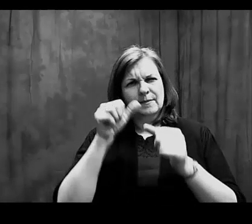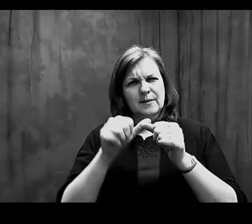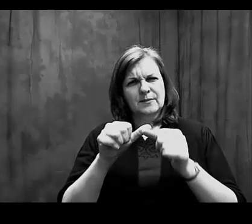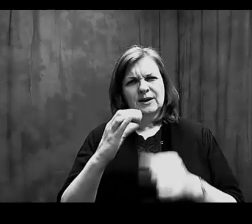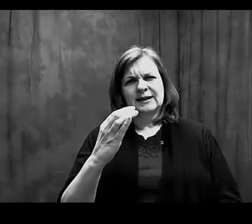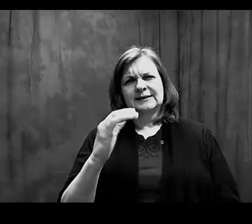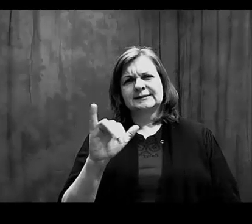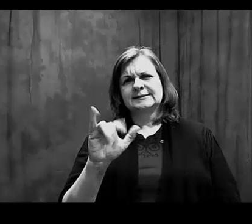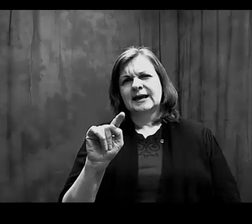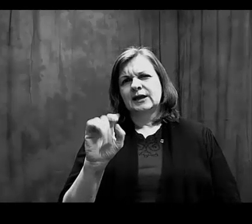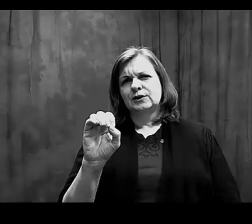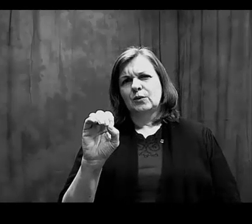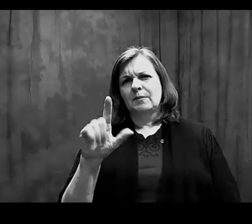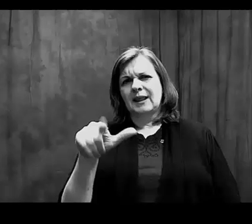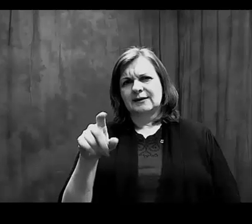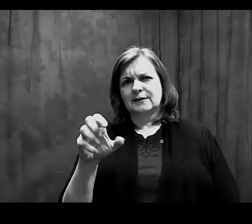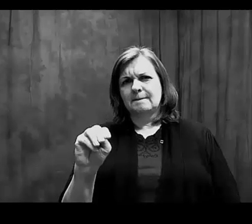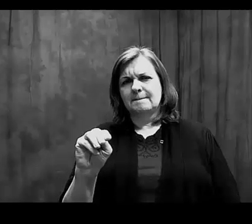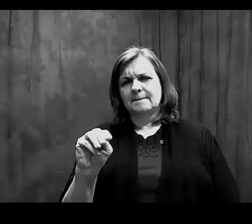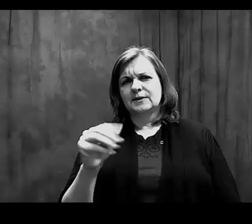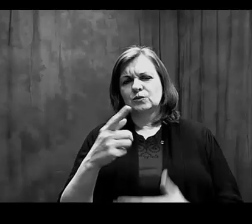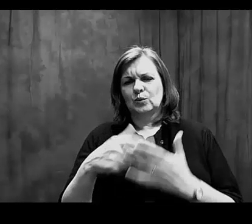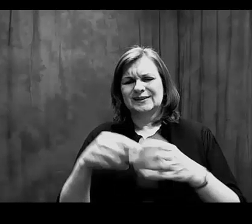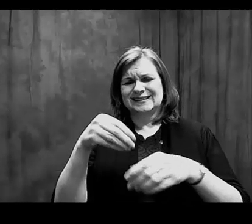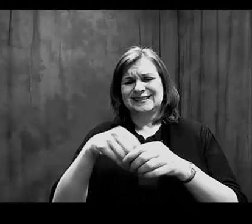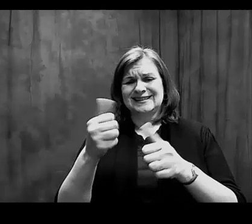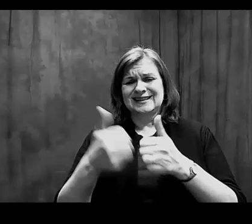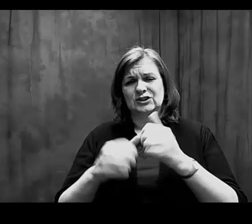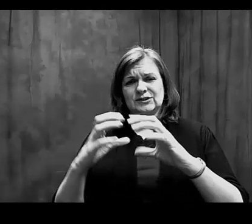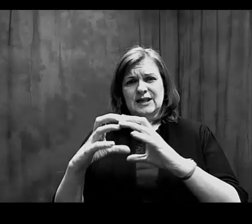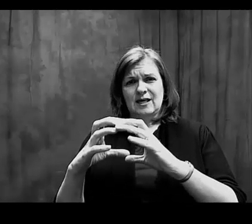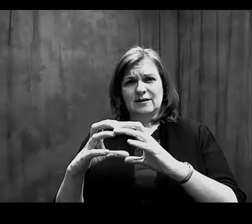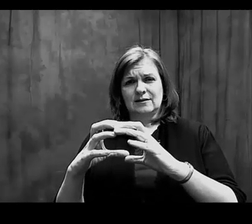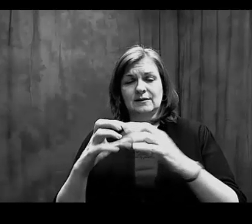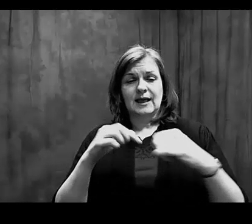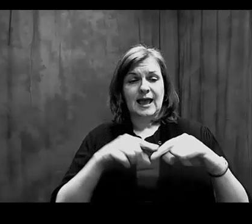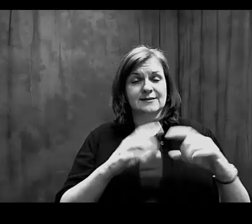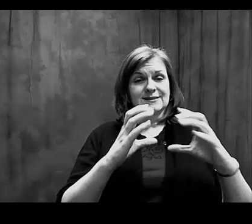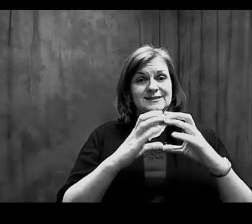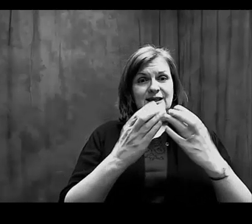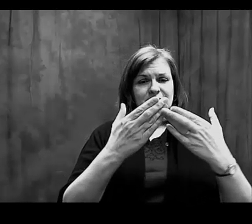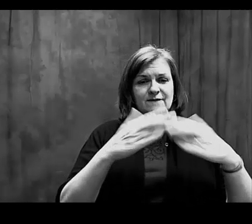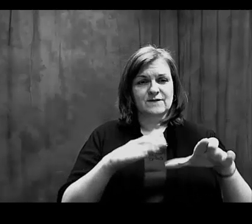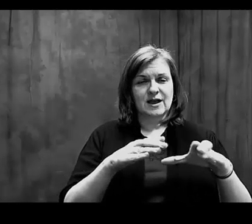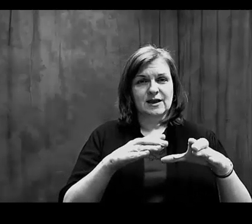divide they actually are forcing out some of the cytoplasm because they get smaller